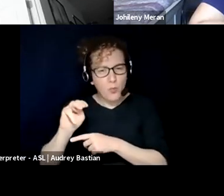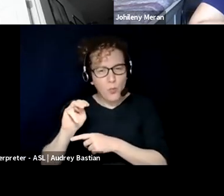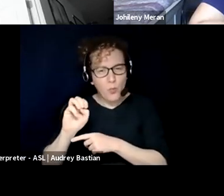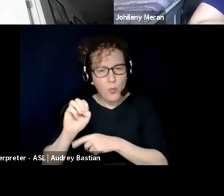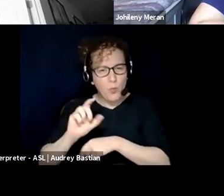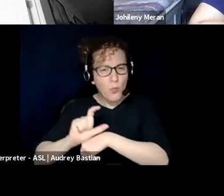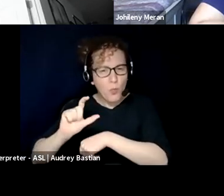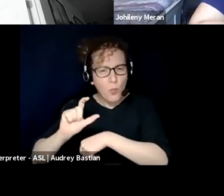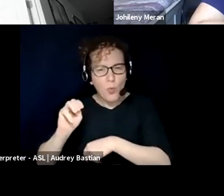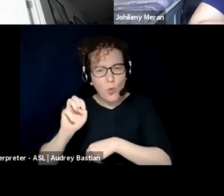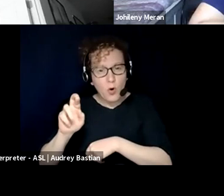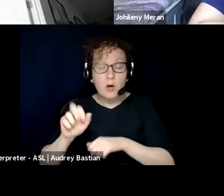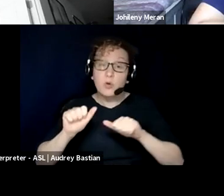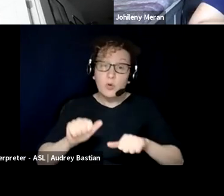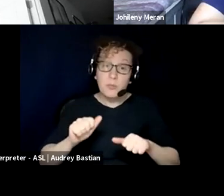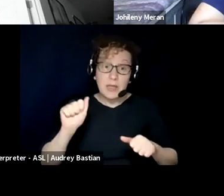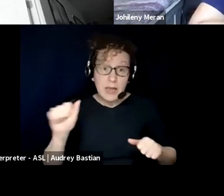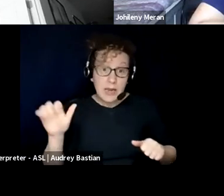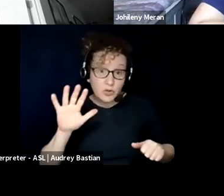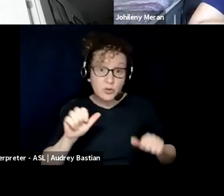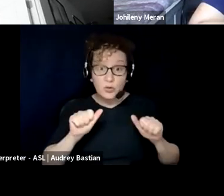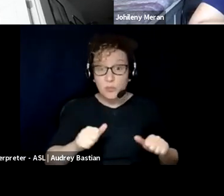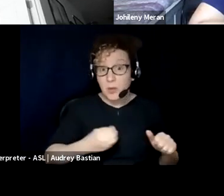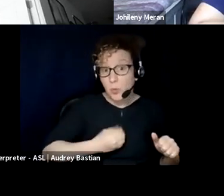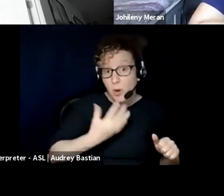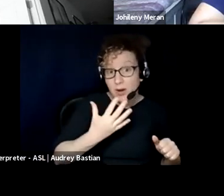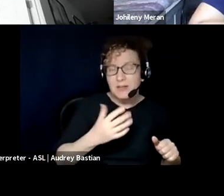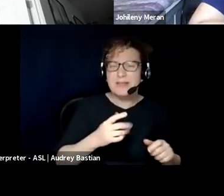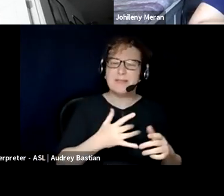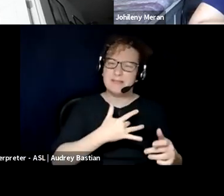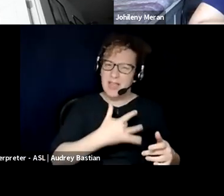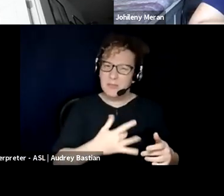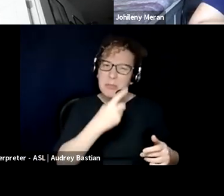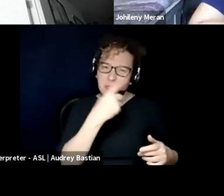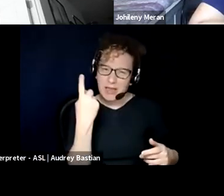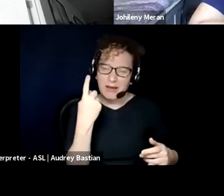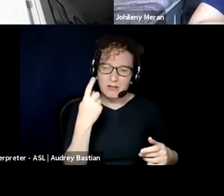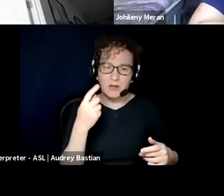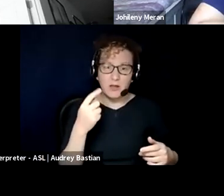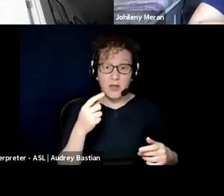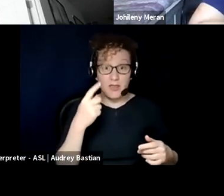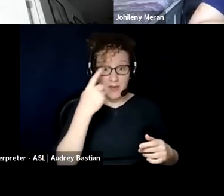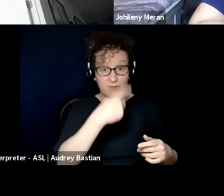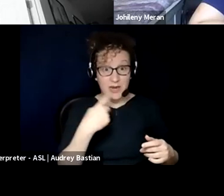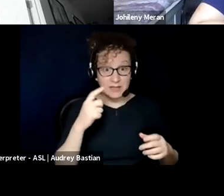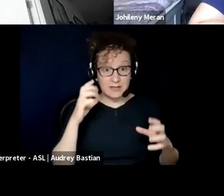be Asian or white, but typically, they are Black people and it is their face with their